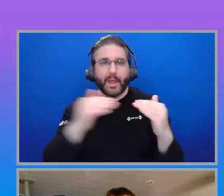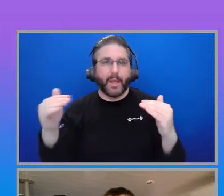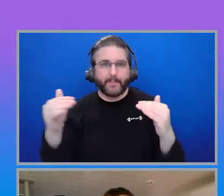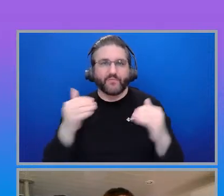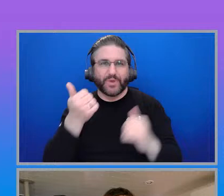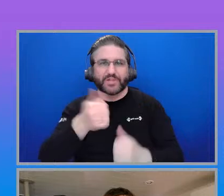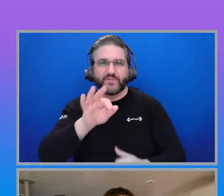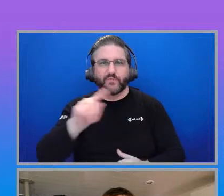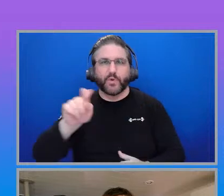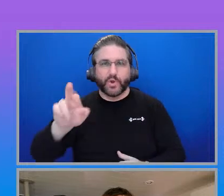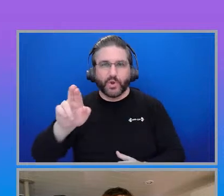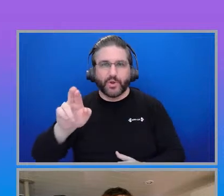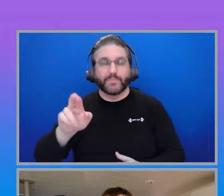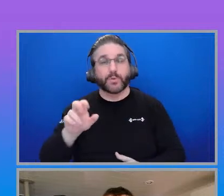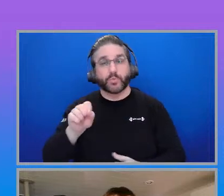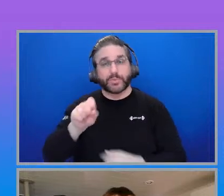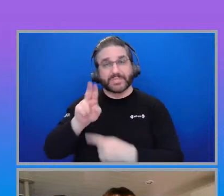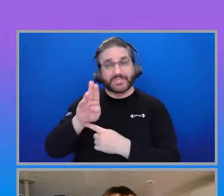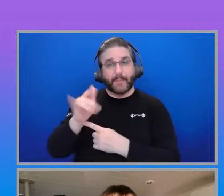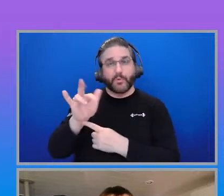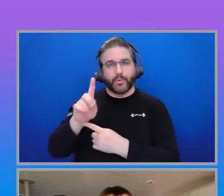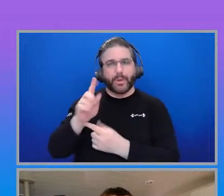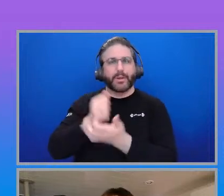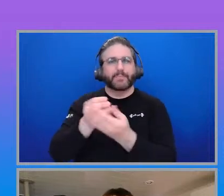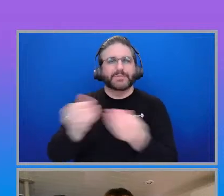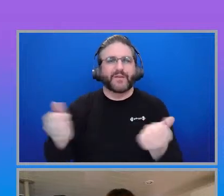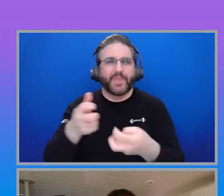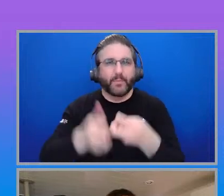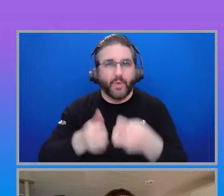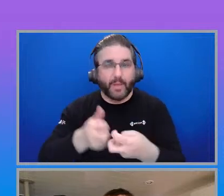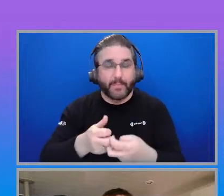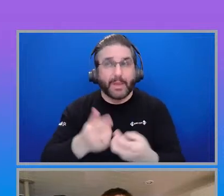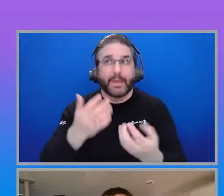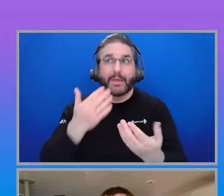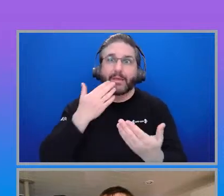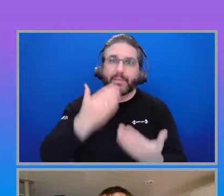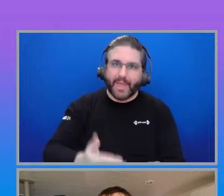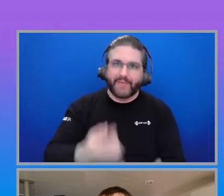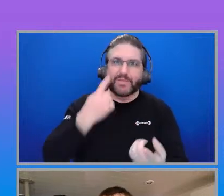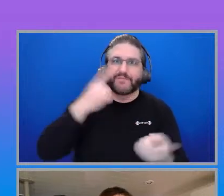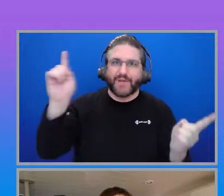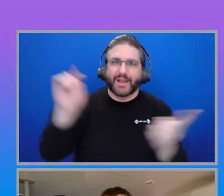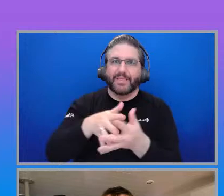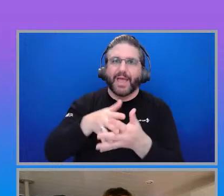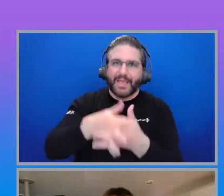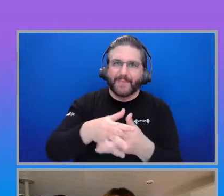that was the thing that sub grid solved. And thankfully it did